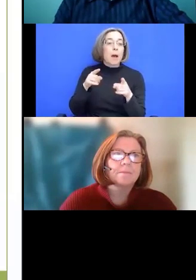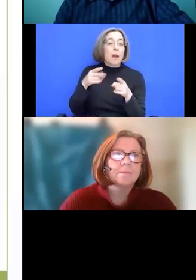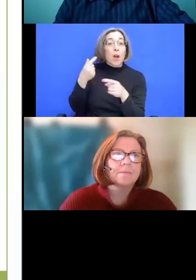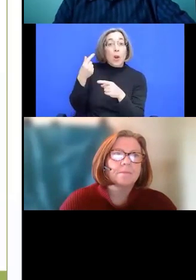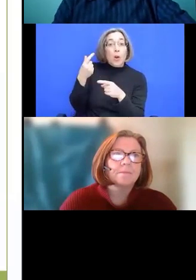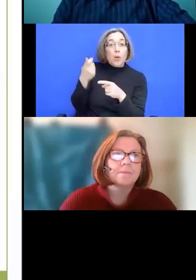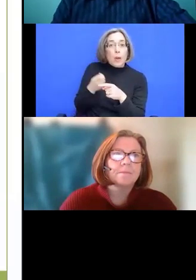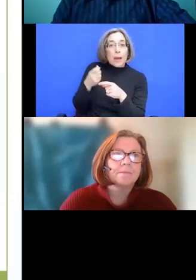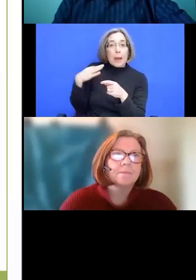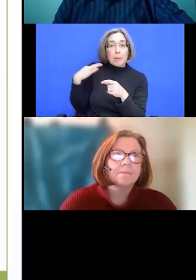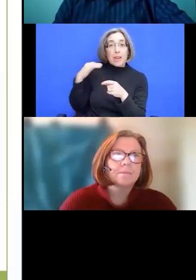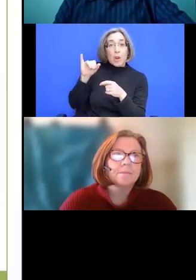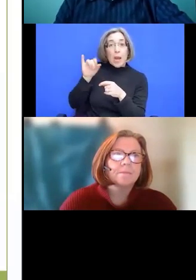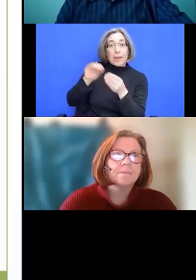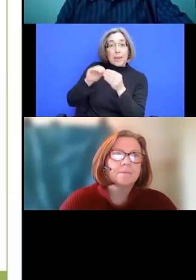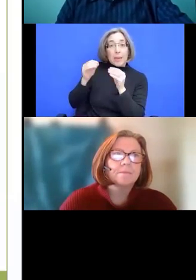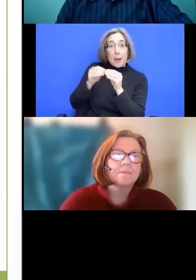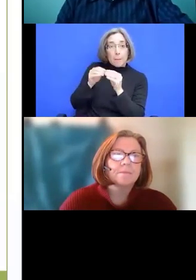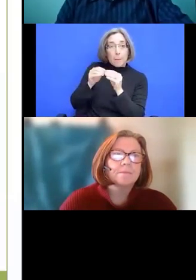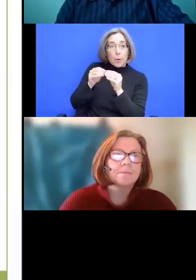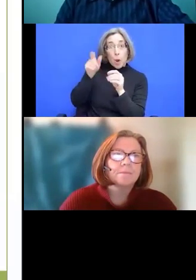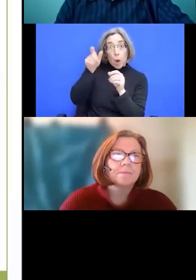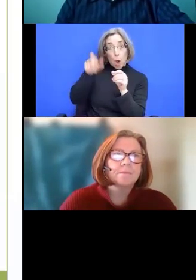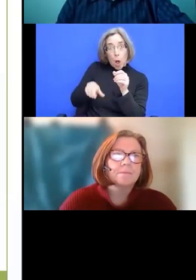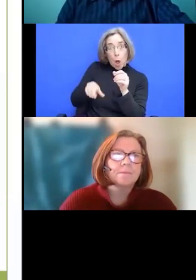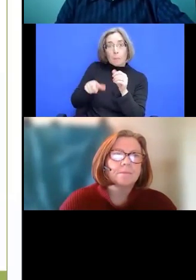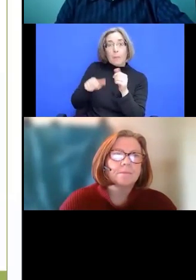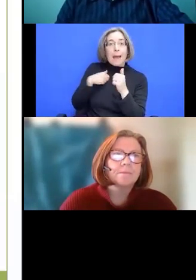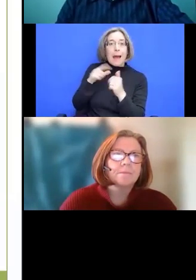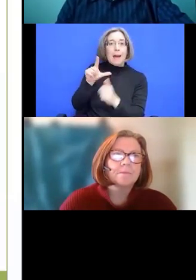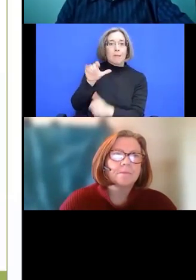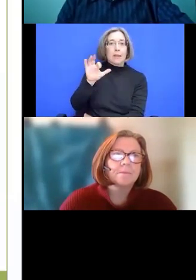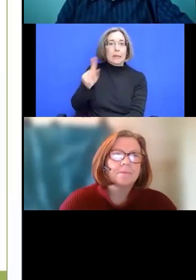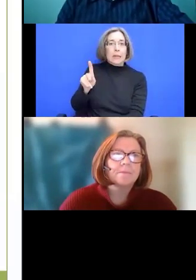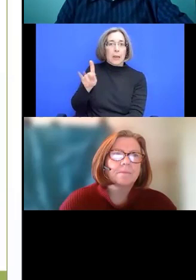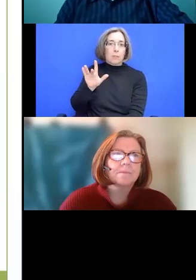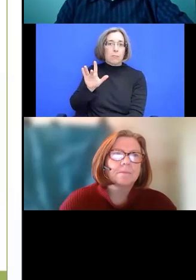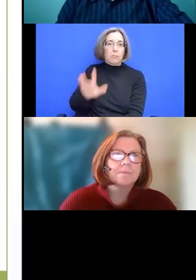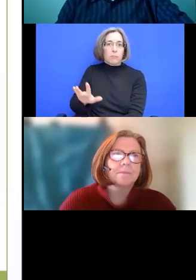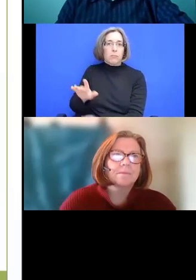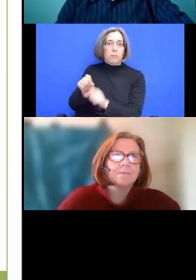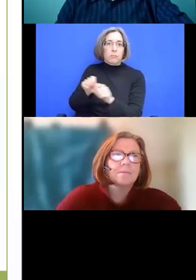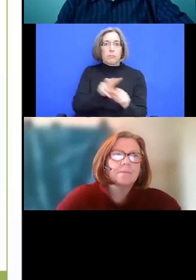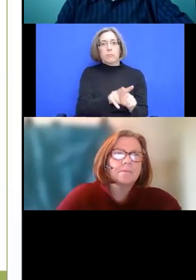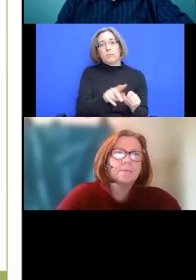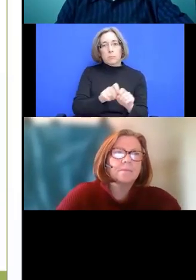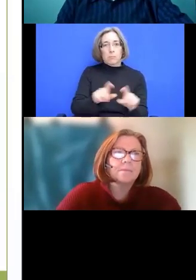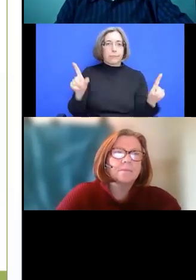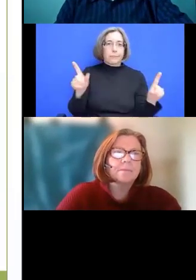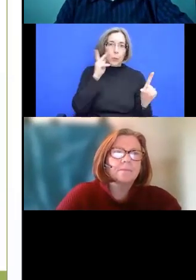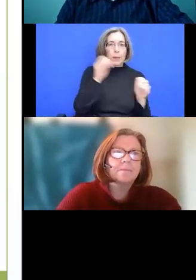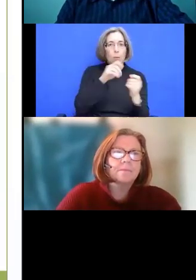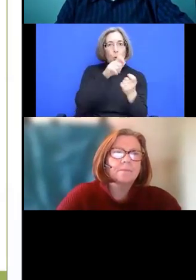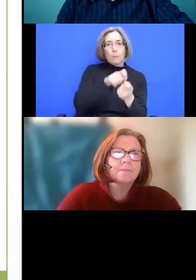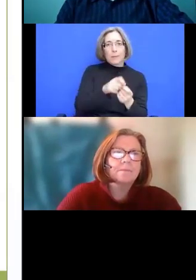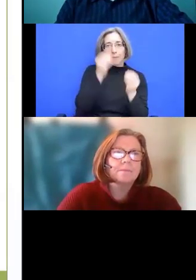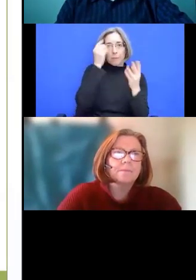ID number column that will take them to more detailed information about that either award or application.